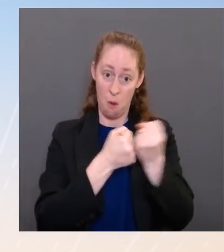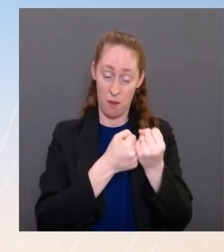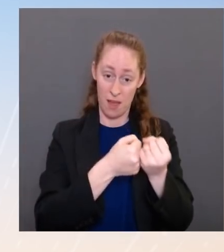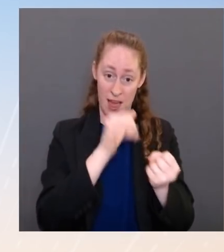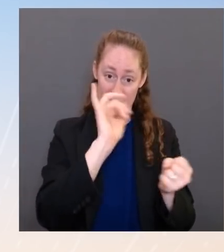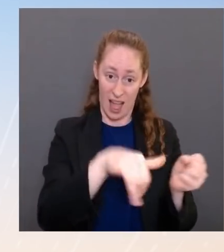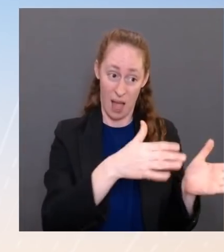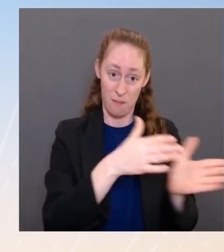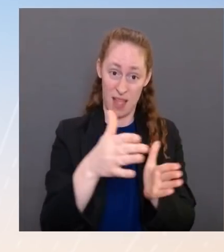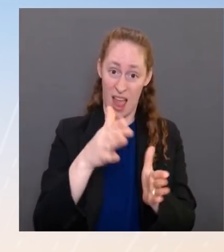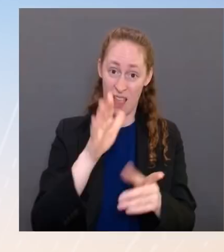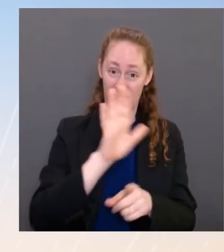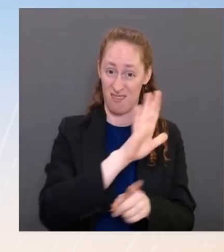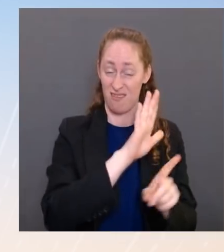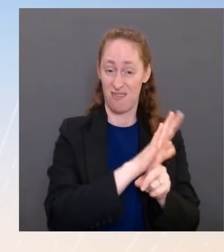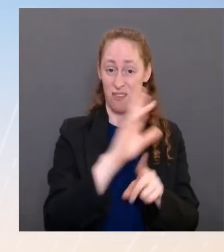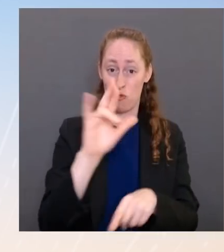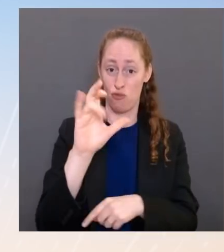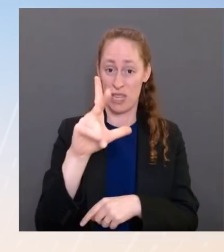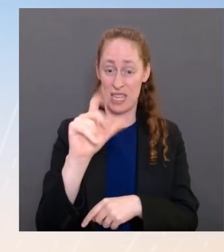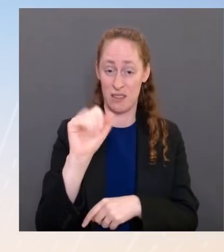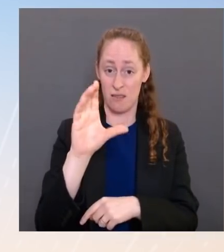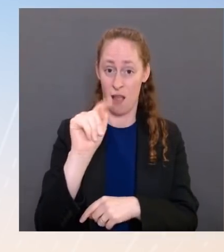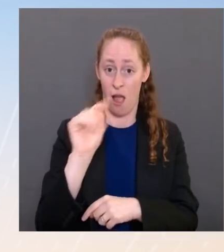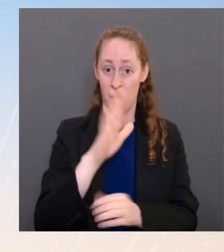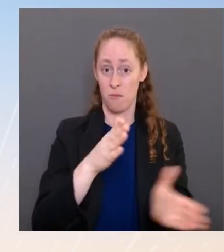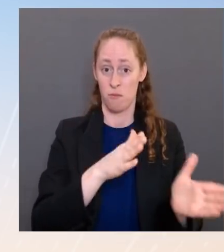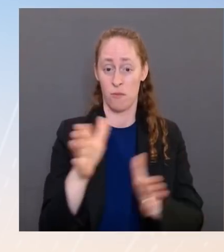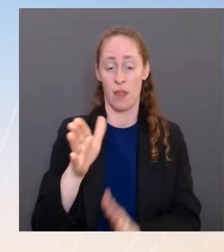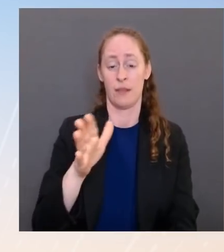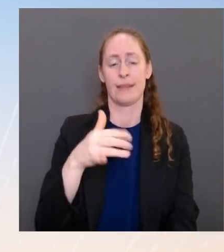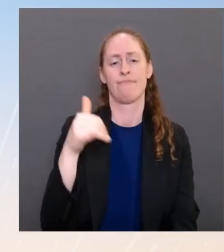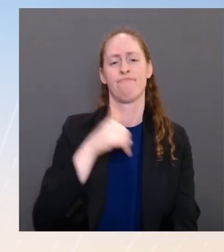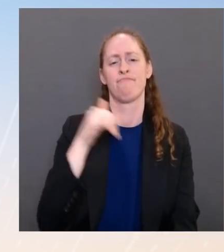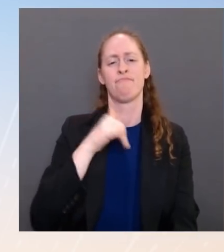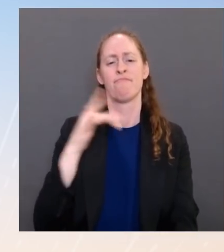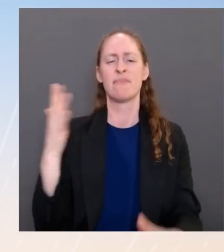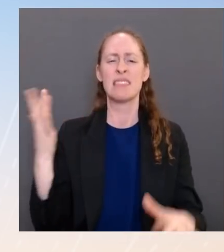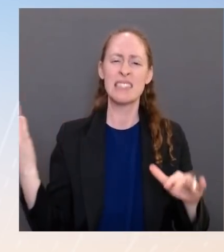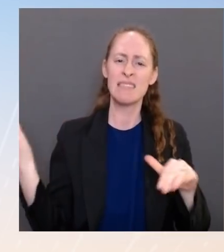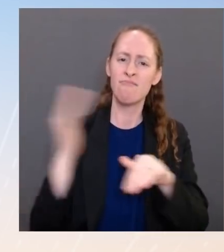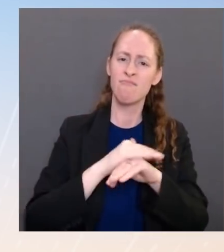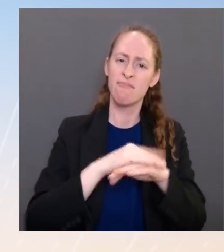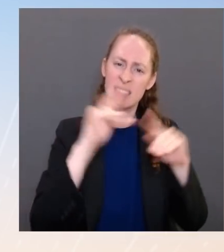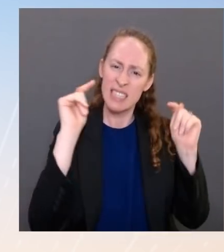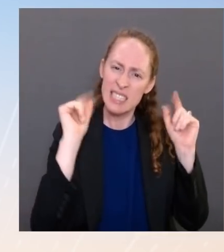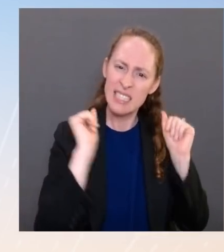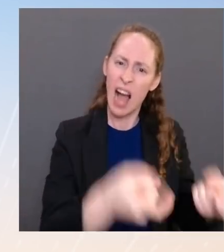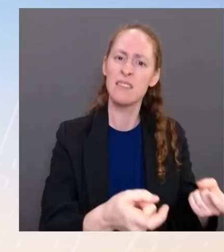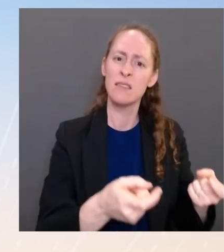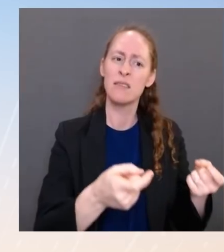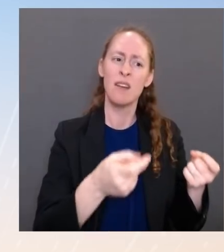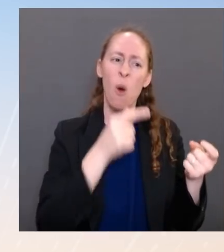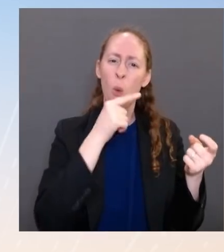and get rid of, "sunset," eliminate -- whatever you want to call it -- Medicare and Social Security, that's a MAGA position.